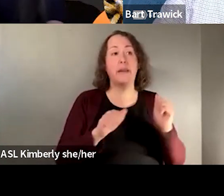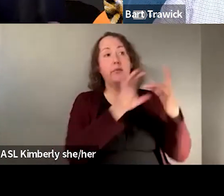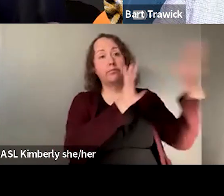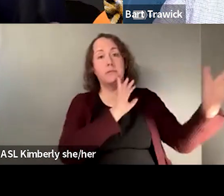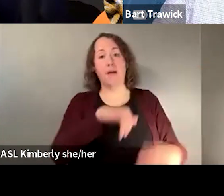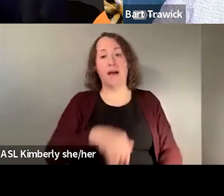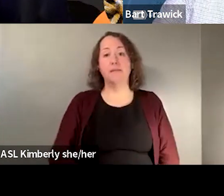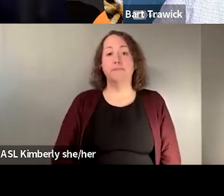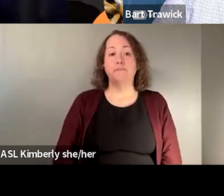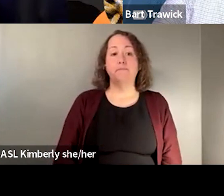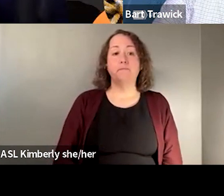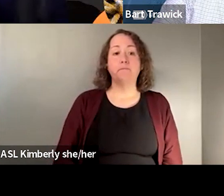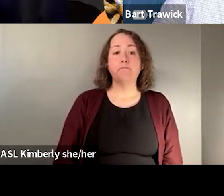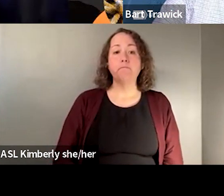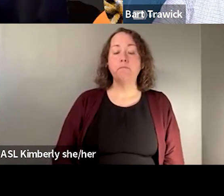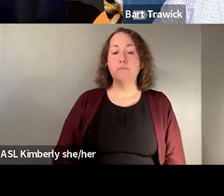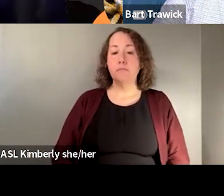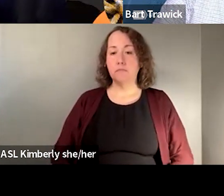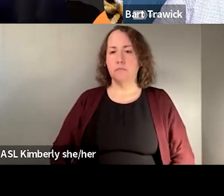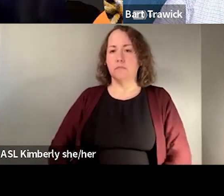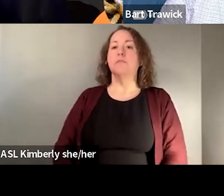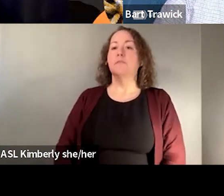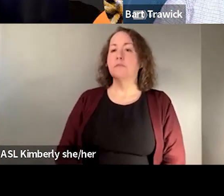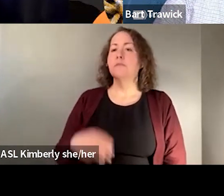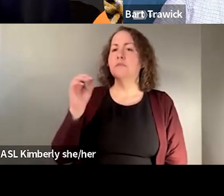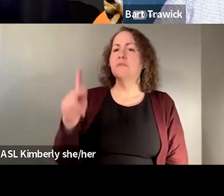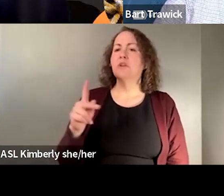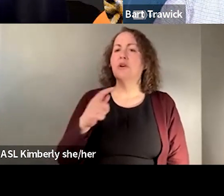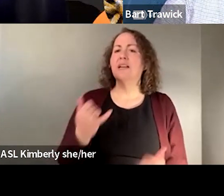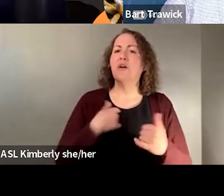Jeremy Leffler: Okay. So I wanted to move into a couple of questions on the biographical sketch.